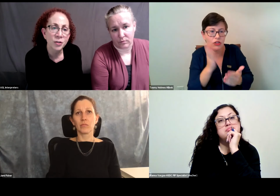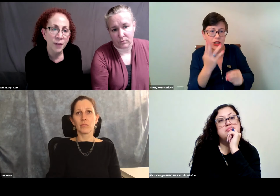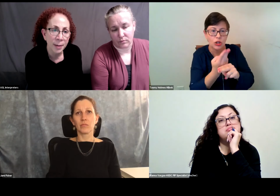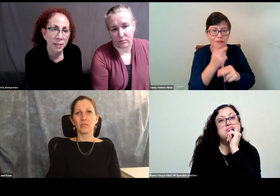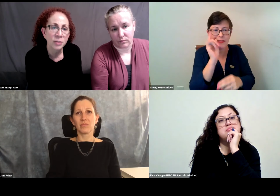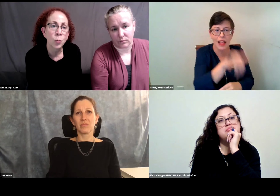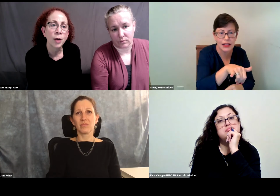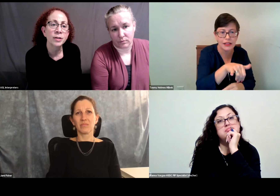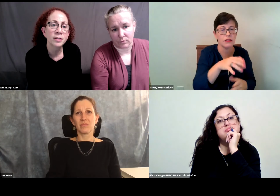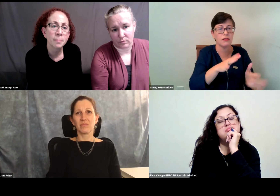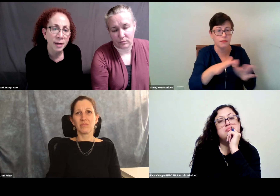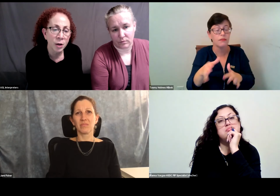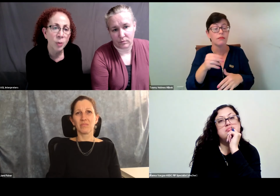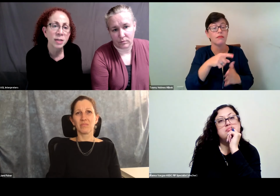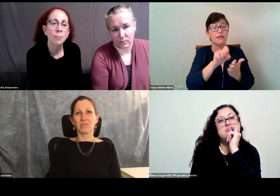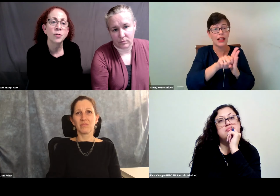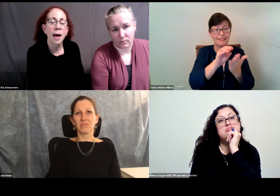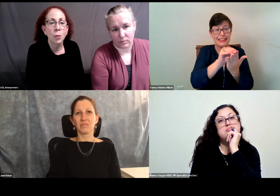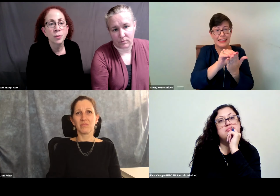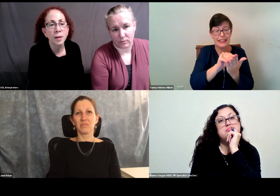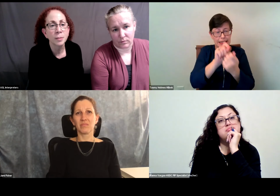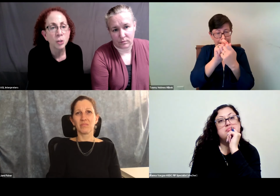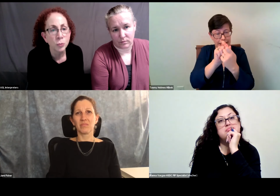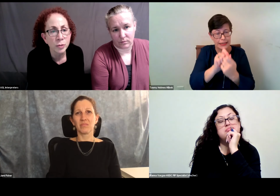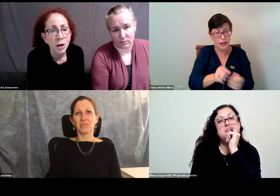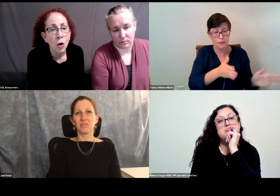families where is the money going to come from, how will the money be used.